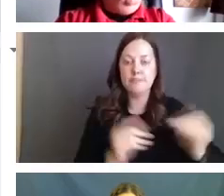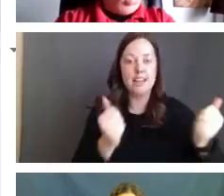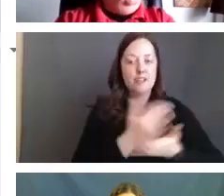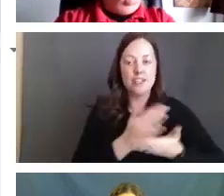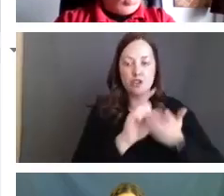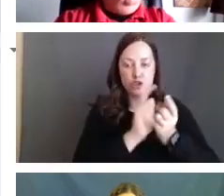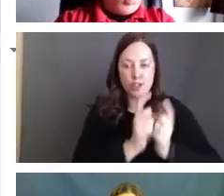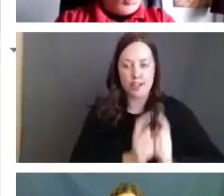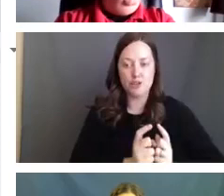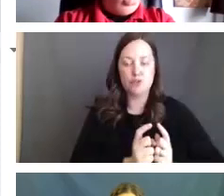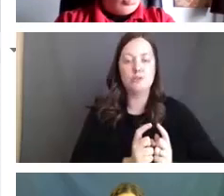the narrative about it.